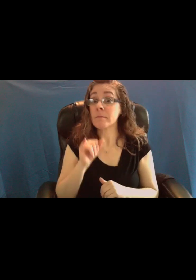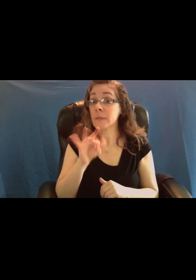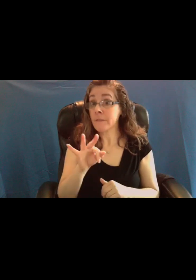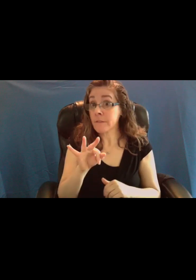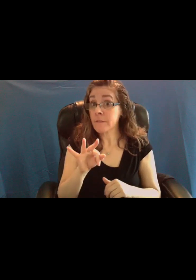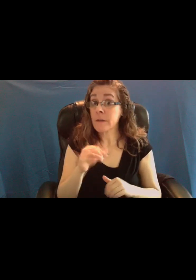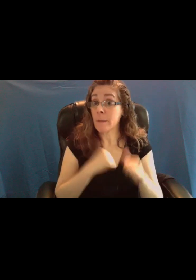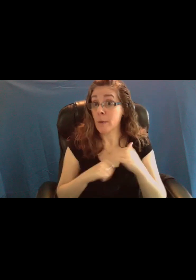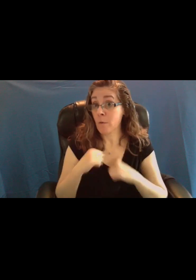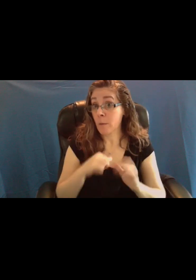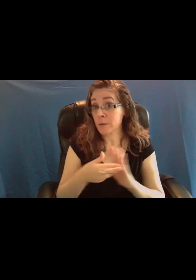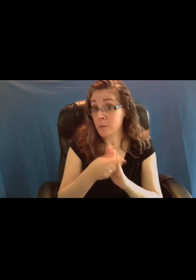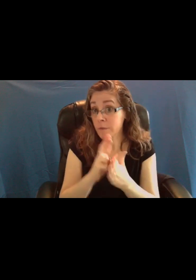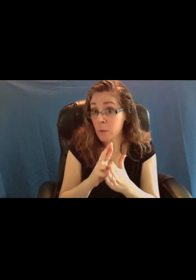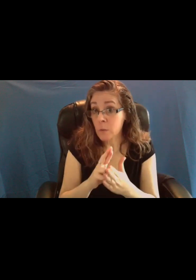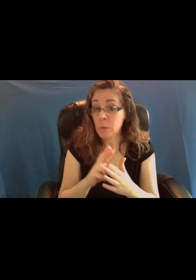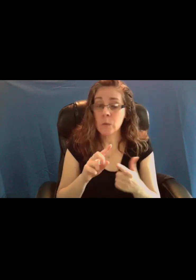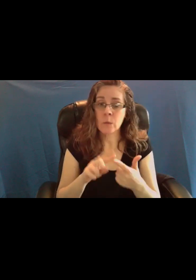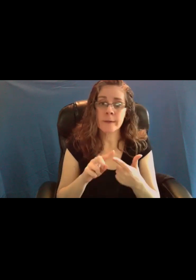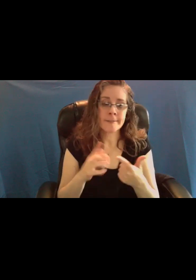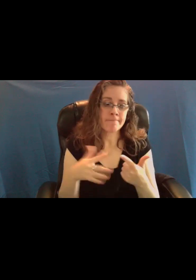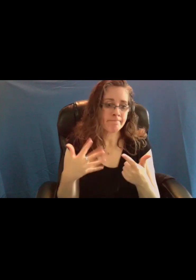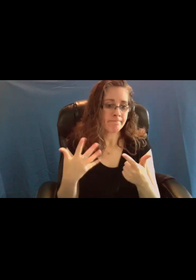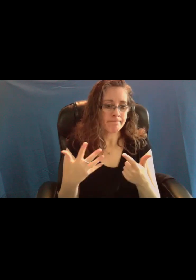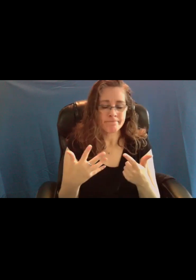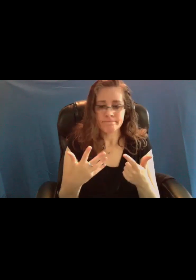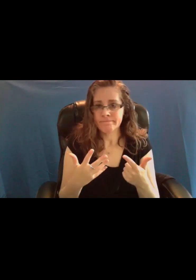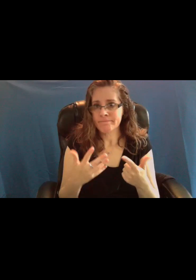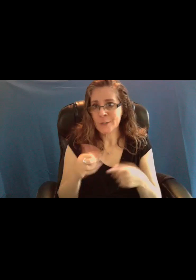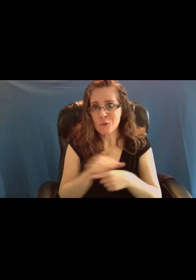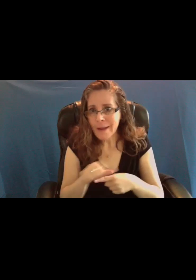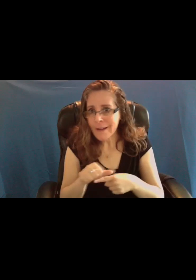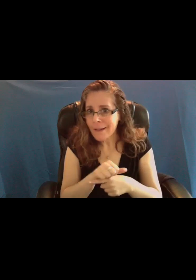review, or, uhm, you know, again the training I mentioned,